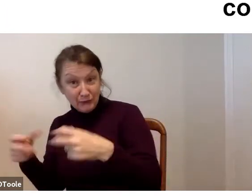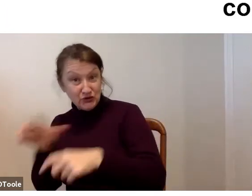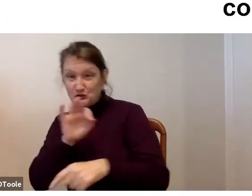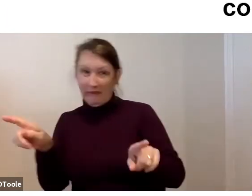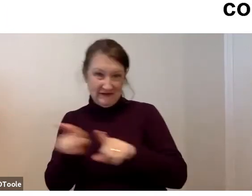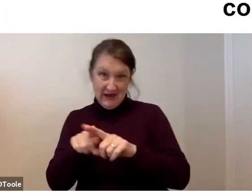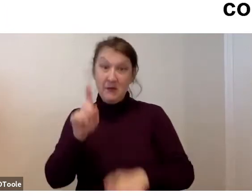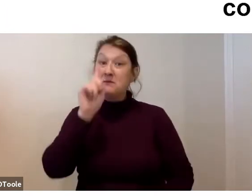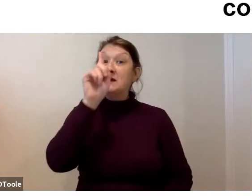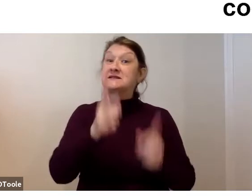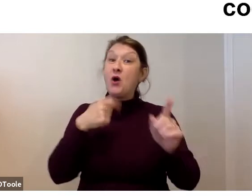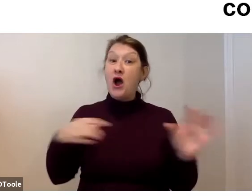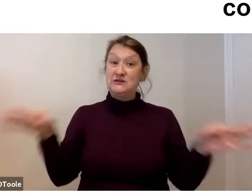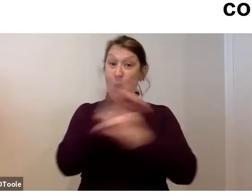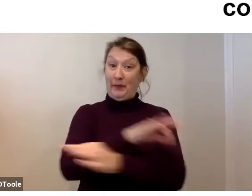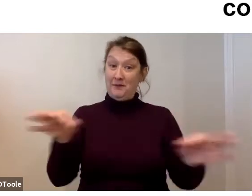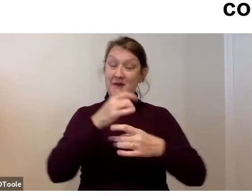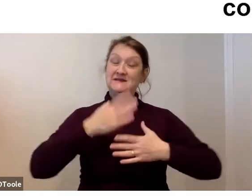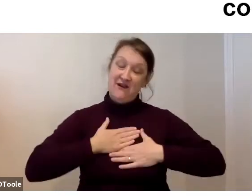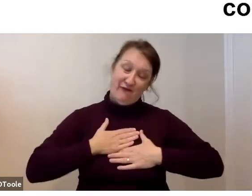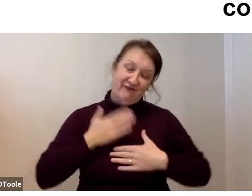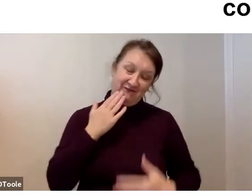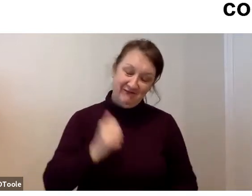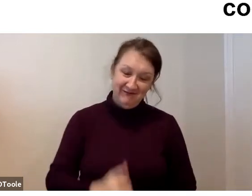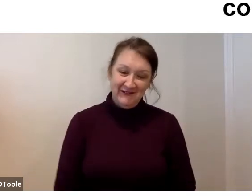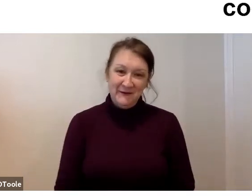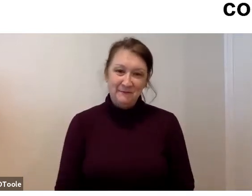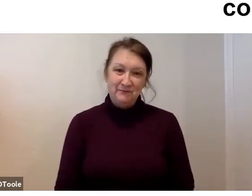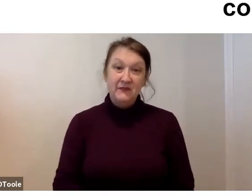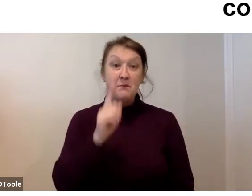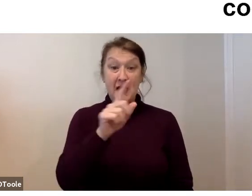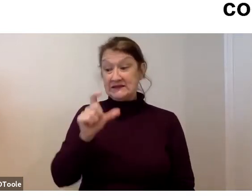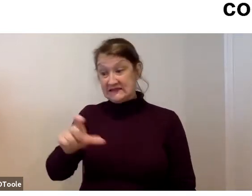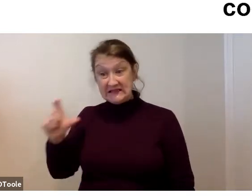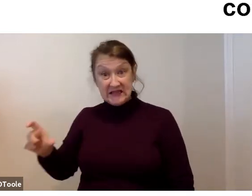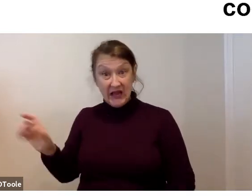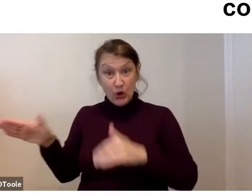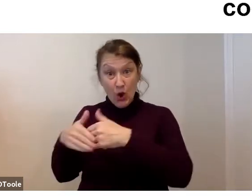OK so obviously closed captions are the best, particularly because